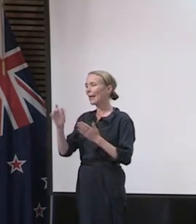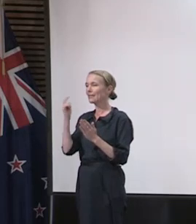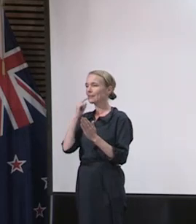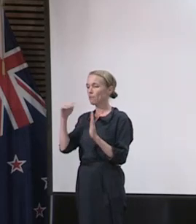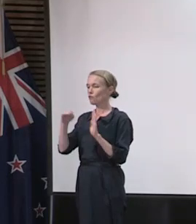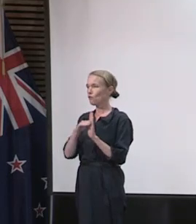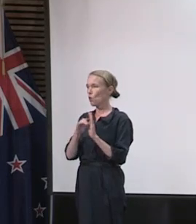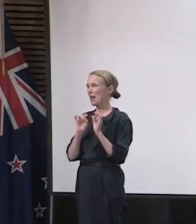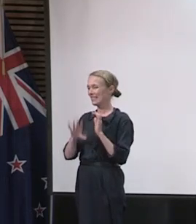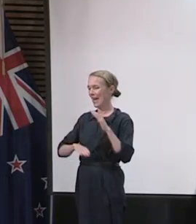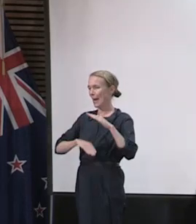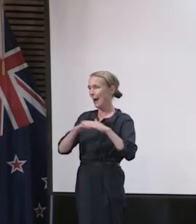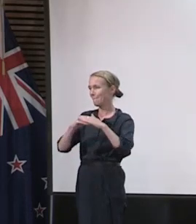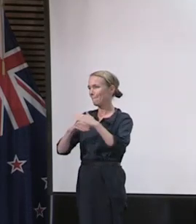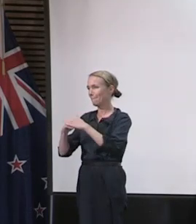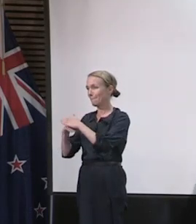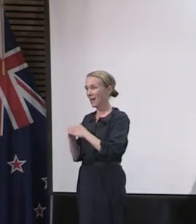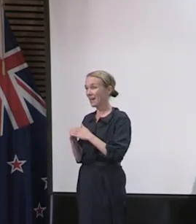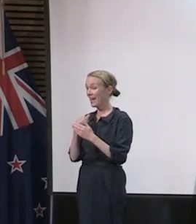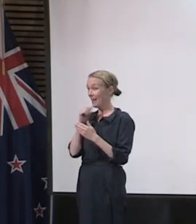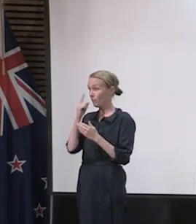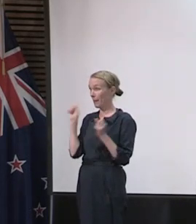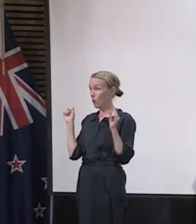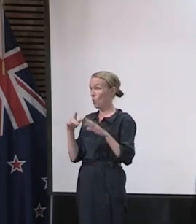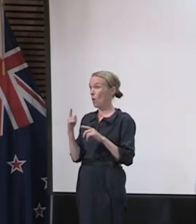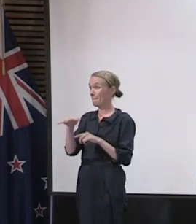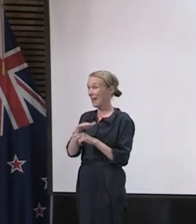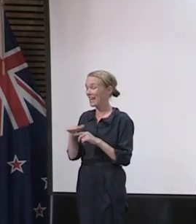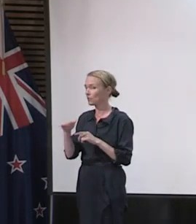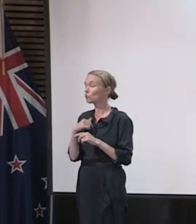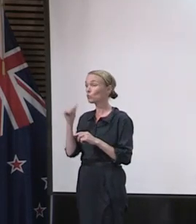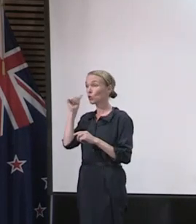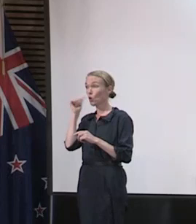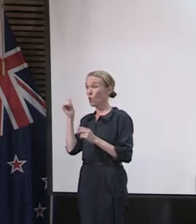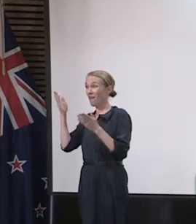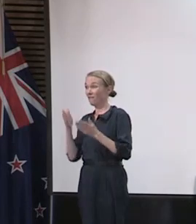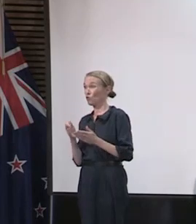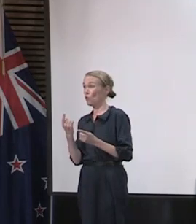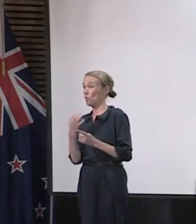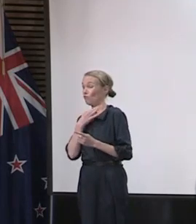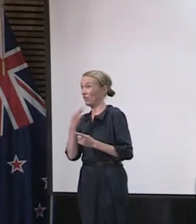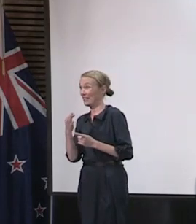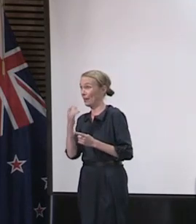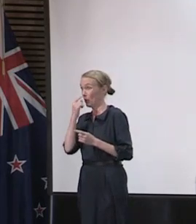obviously there's been a lot of feedback about this particular circumstance. So,